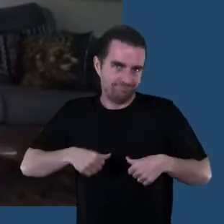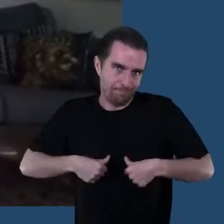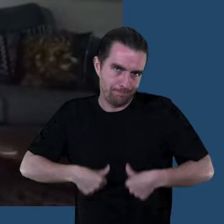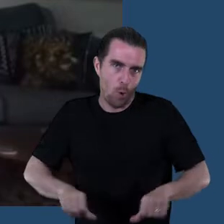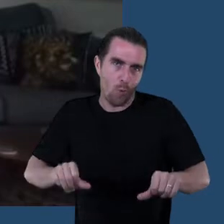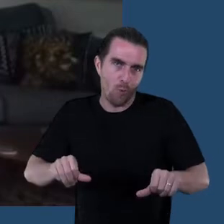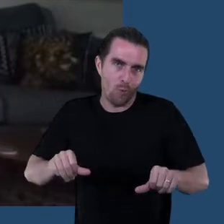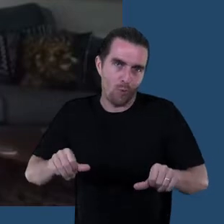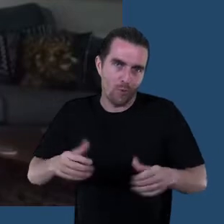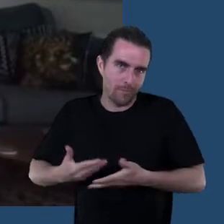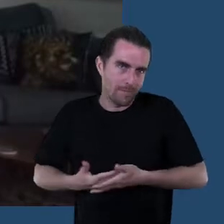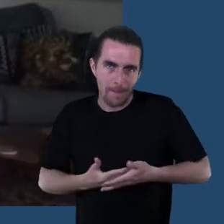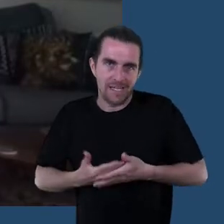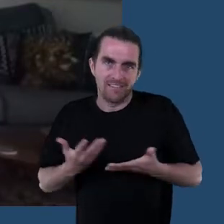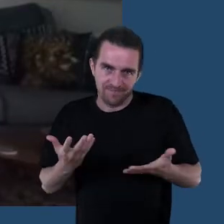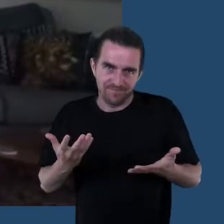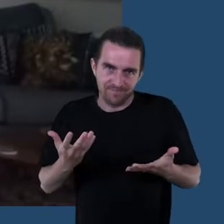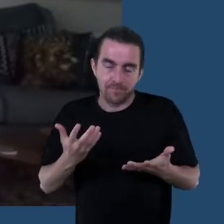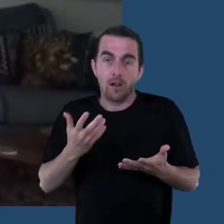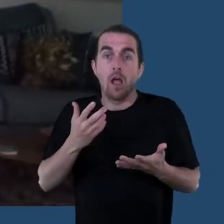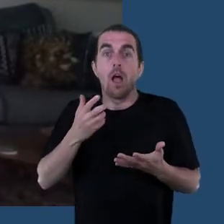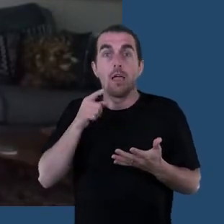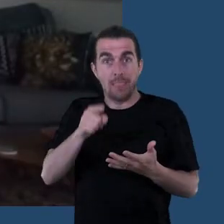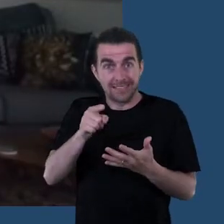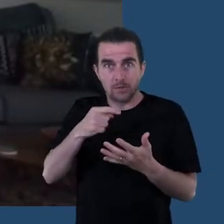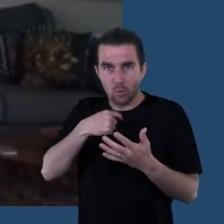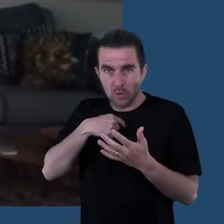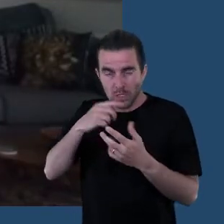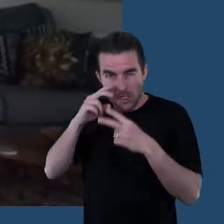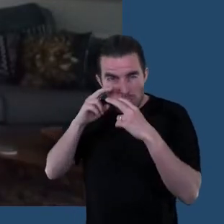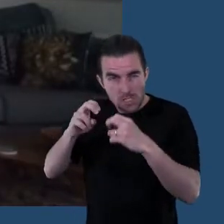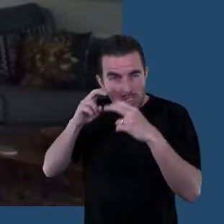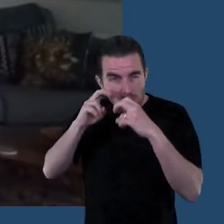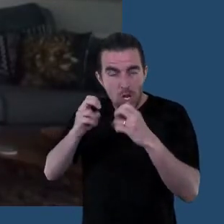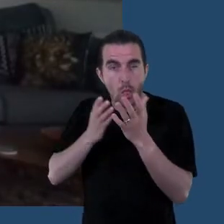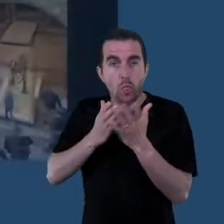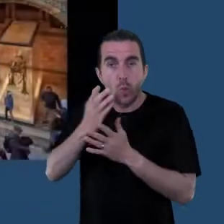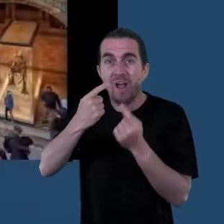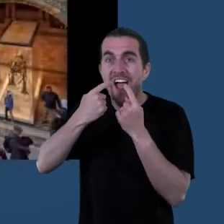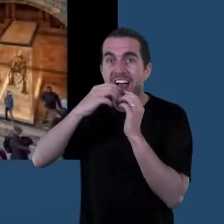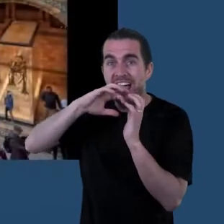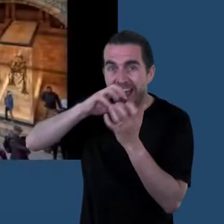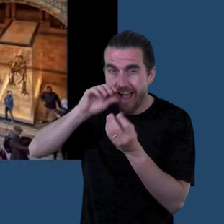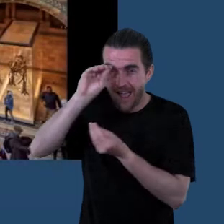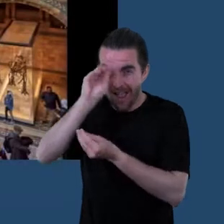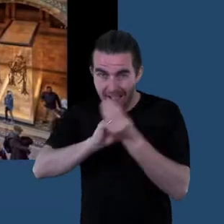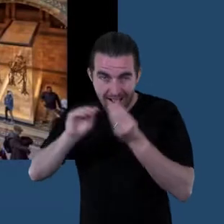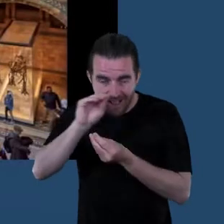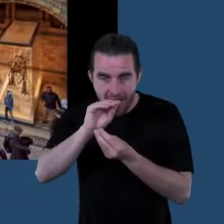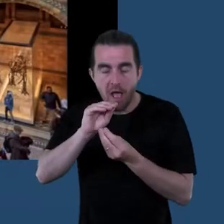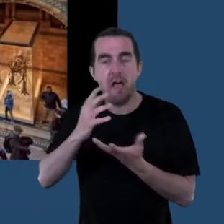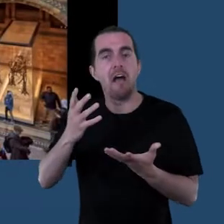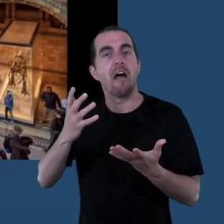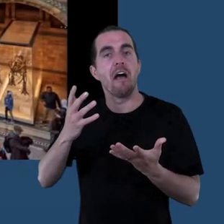Now what incredible information that is. That's the kind of level of investigation that we make of our specimens.